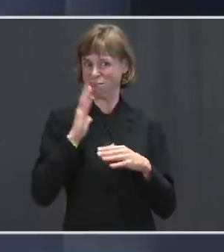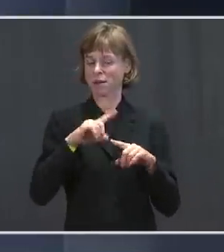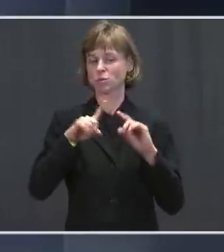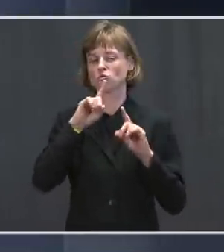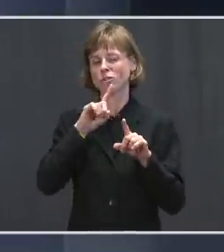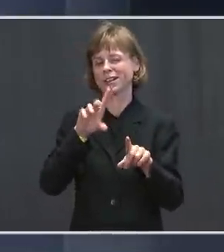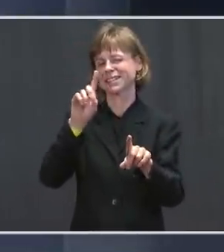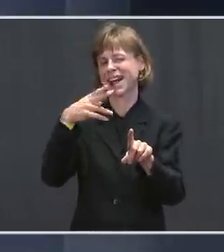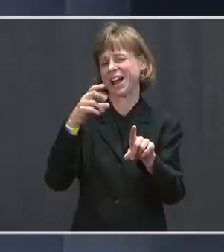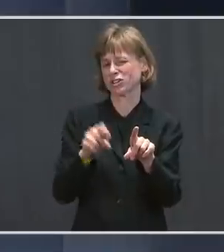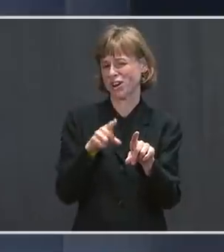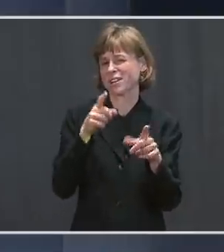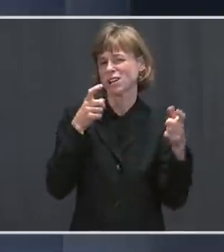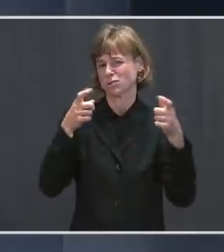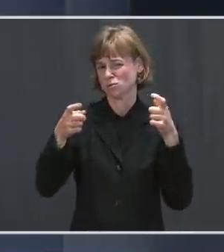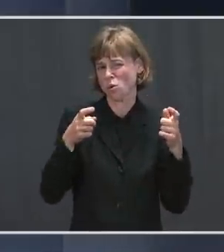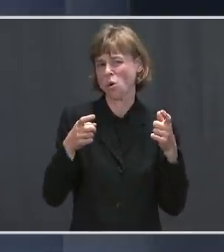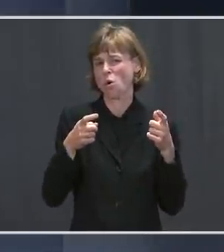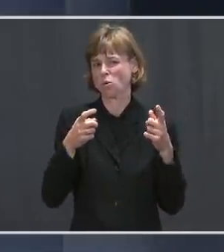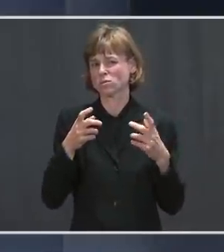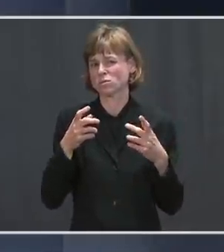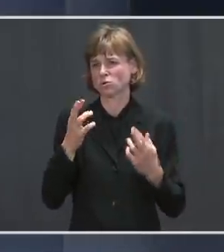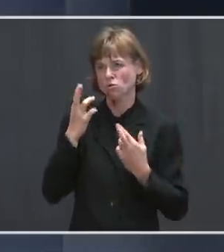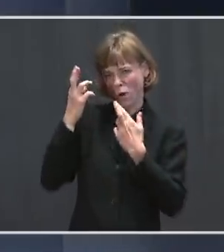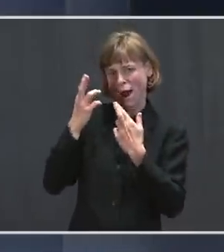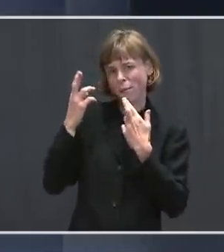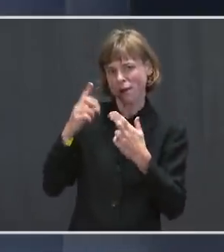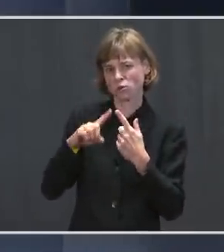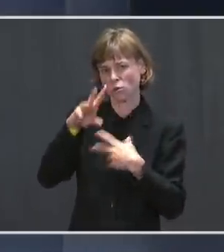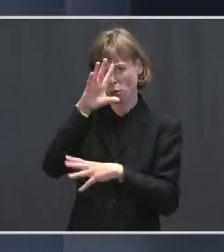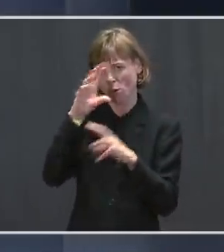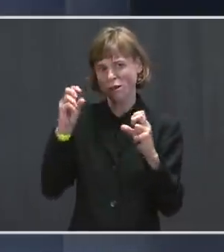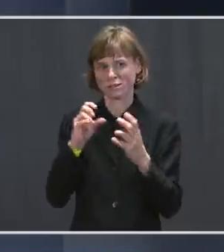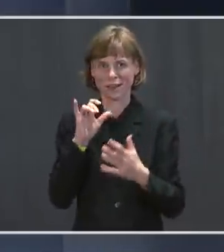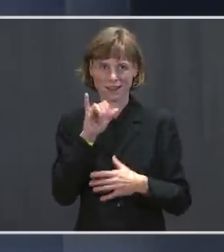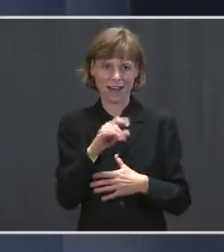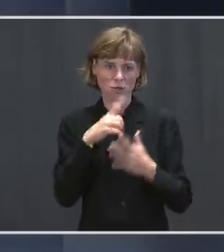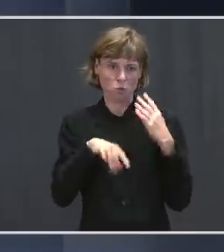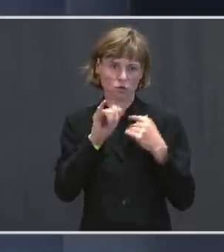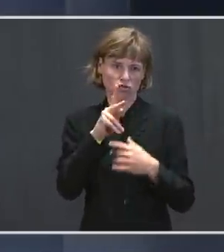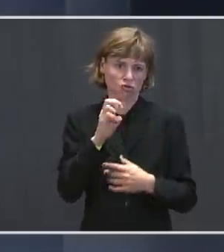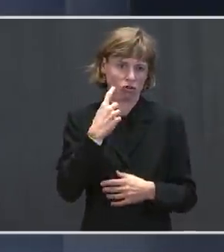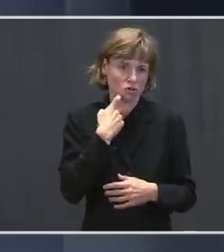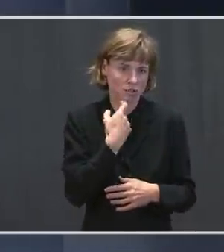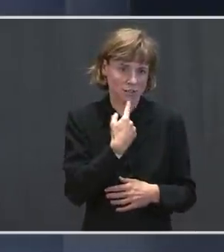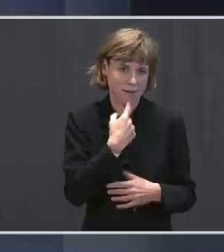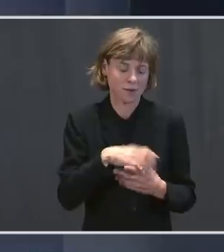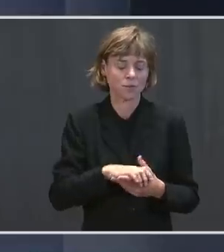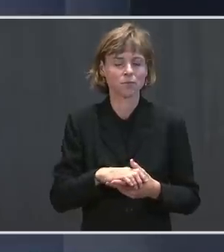to make recommendations to the president of the United States. So that was what Jake was conveying. The Press: Well, he'd used the previous executive order,